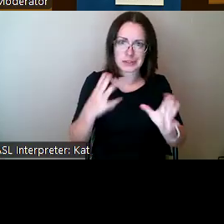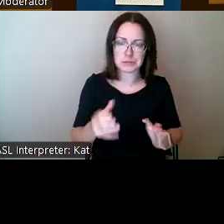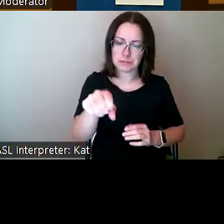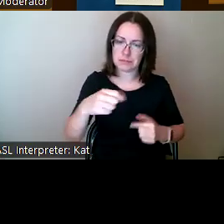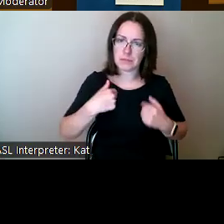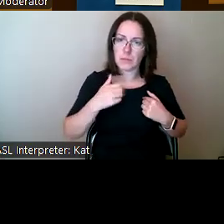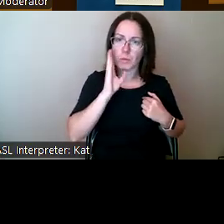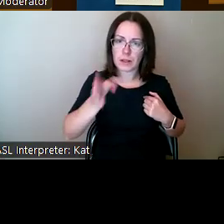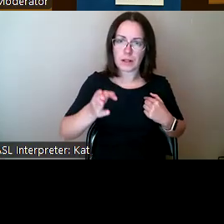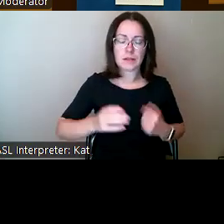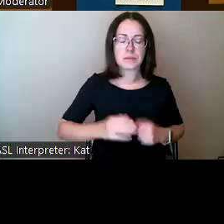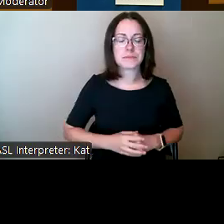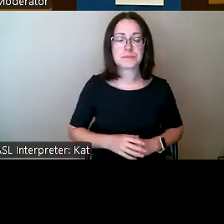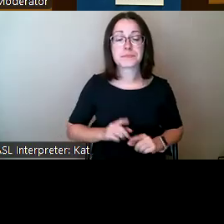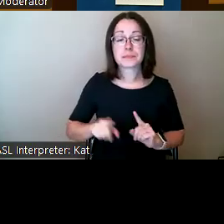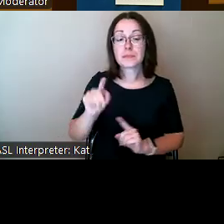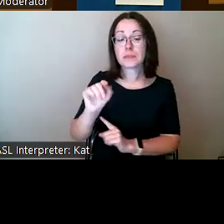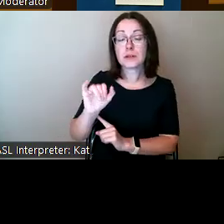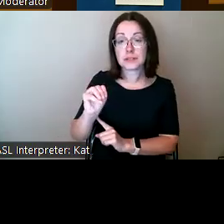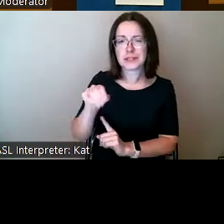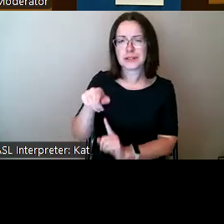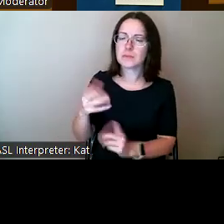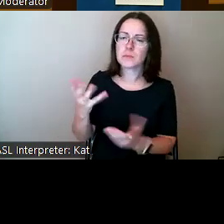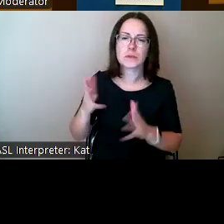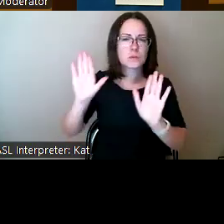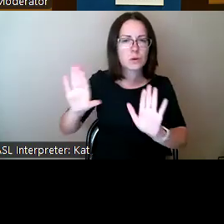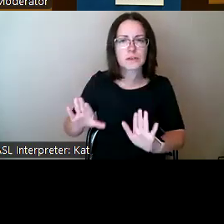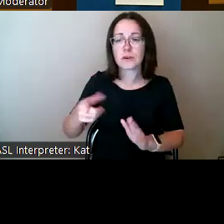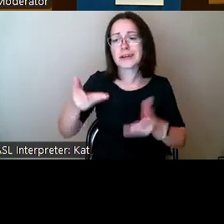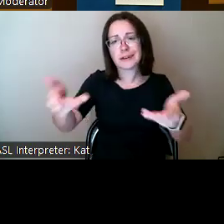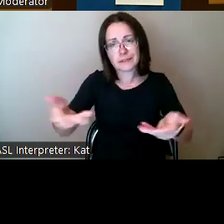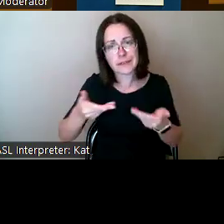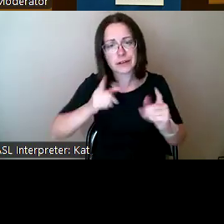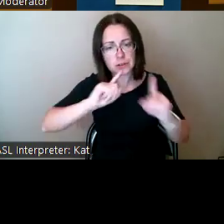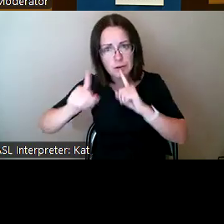of the wonderful things about Tim was he invited conversations in addition to establishing our path